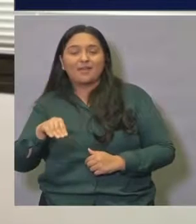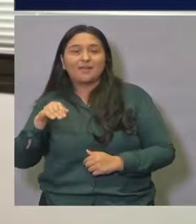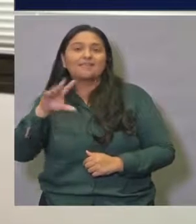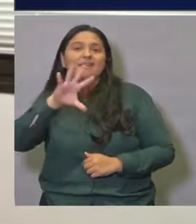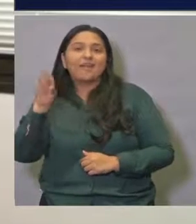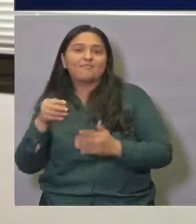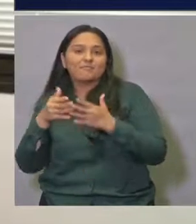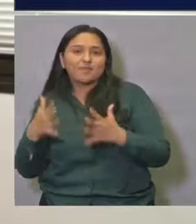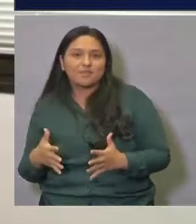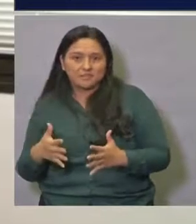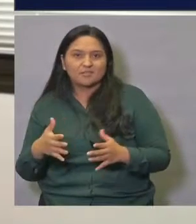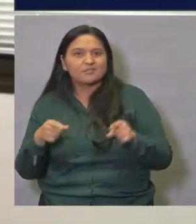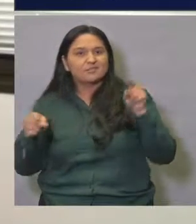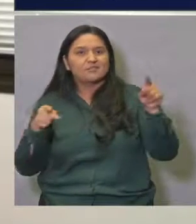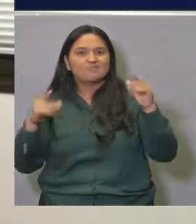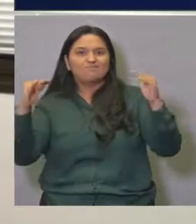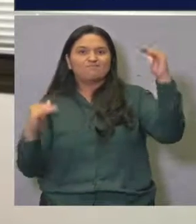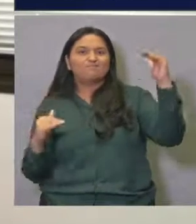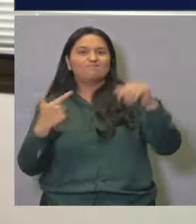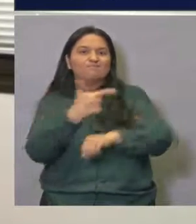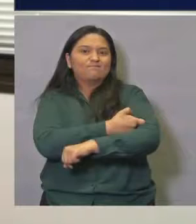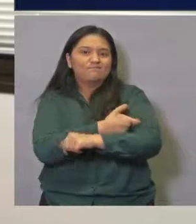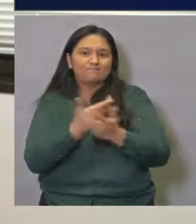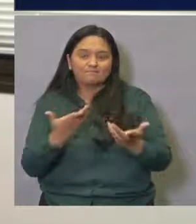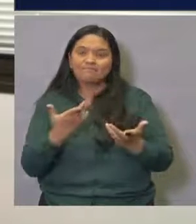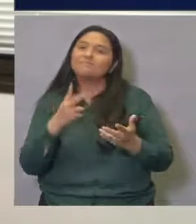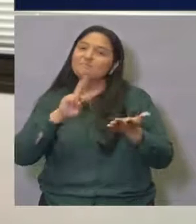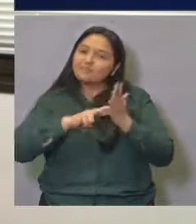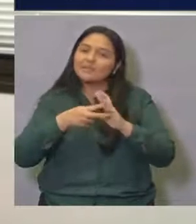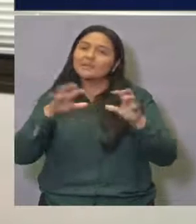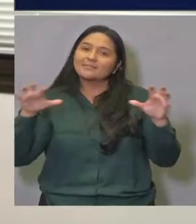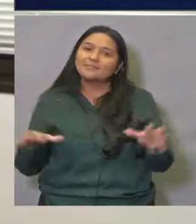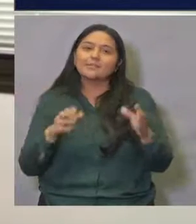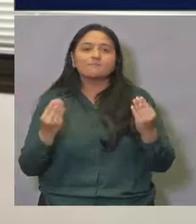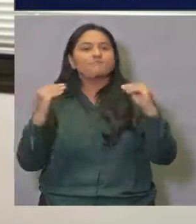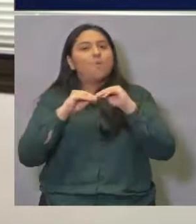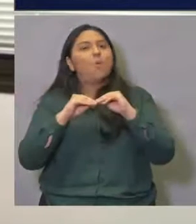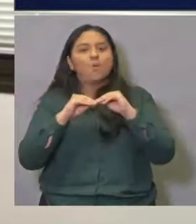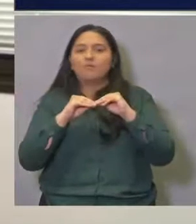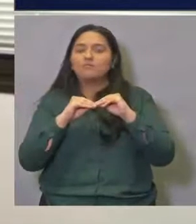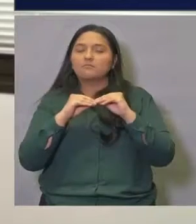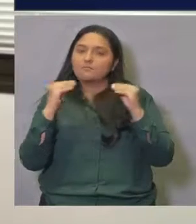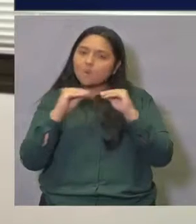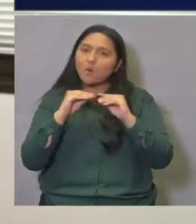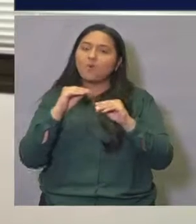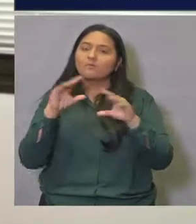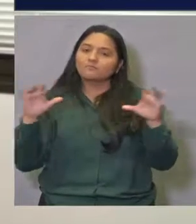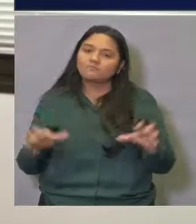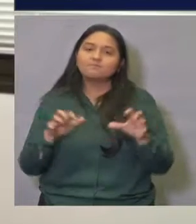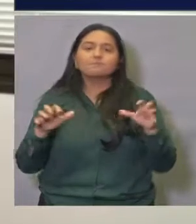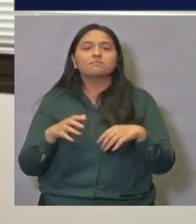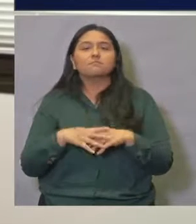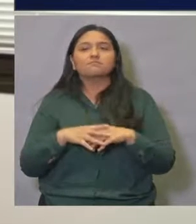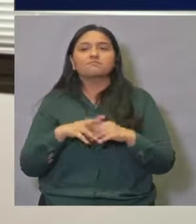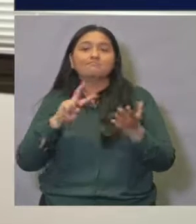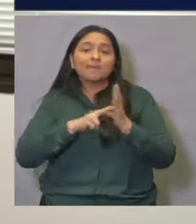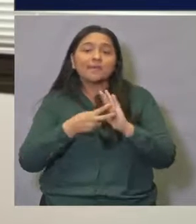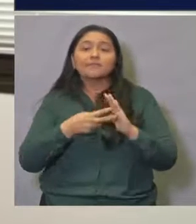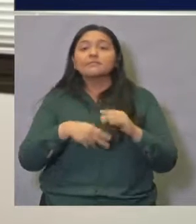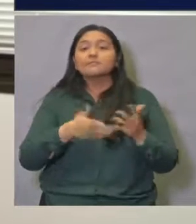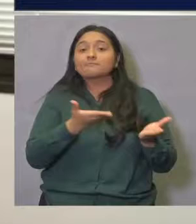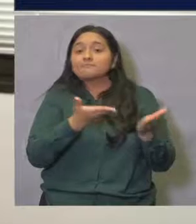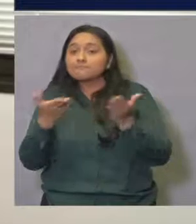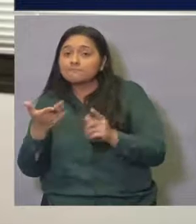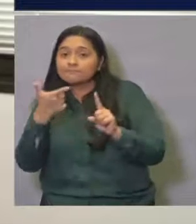EN COMPARACIÓN CON EL 43.5 POR